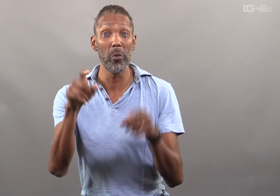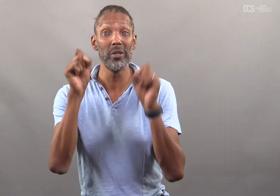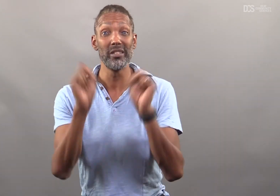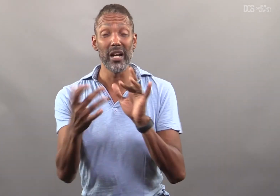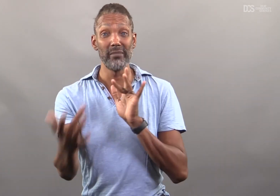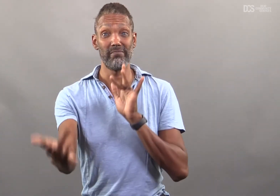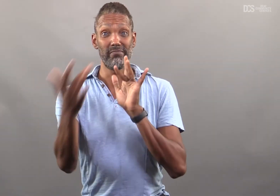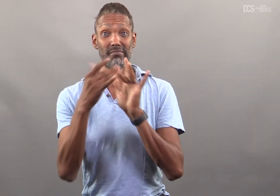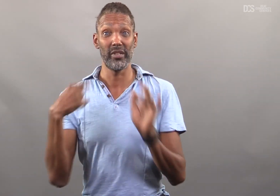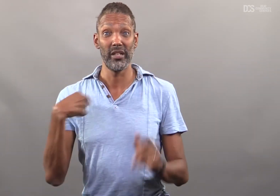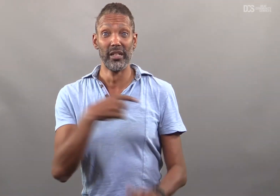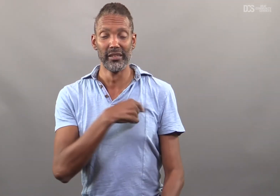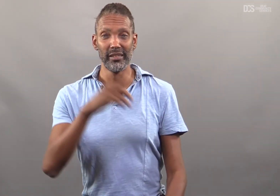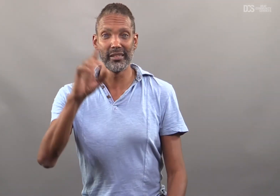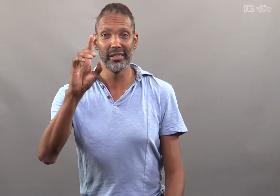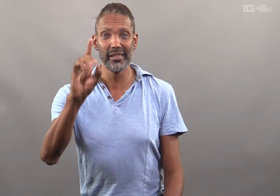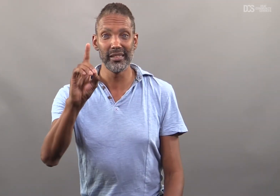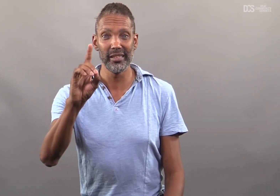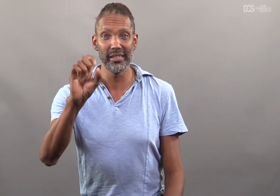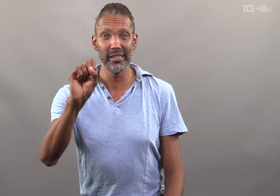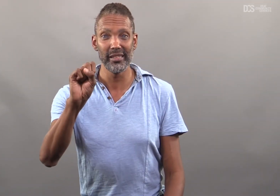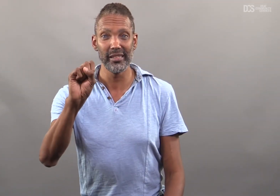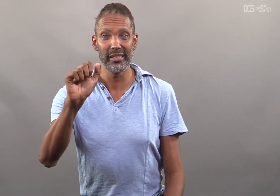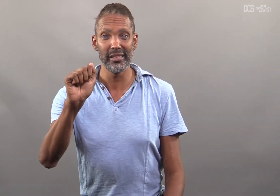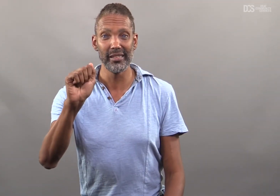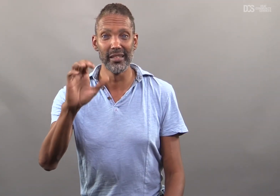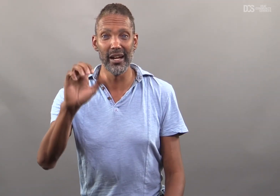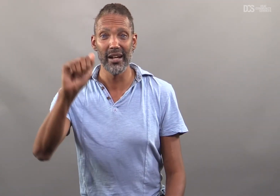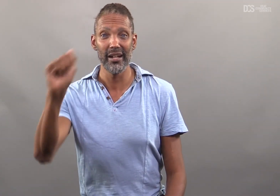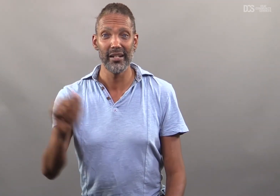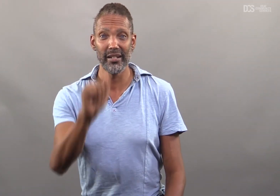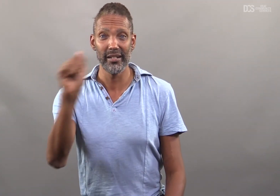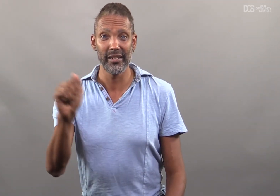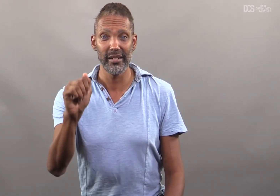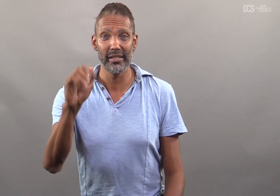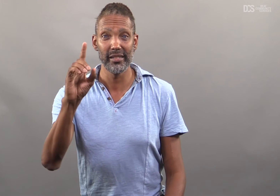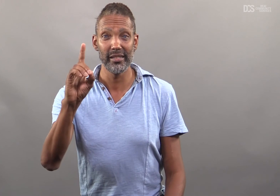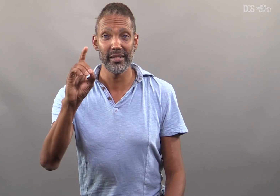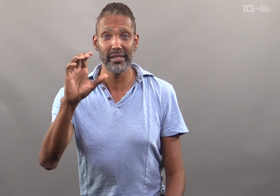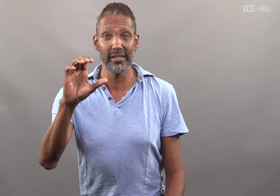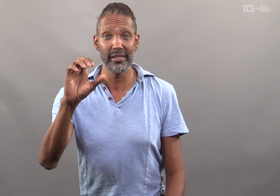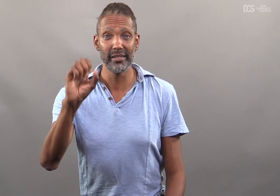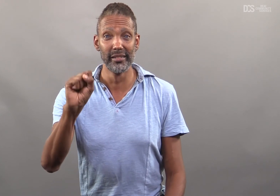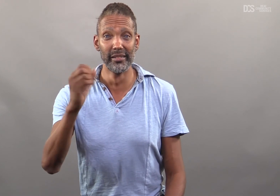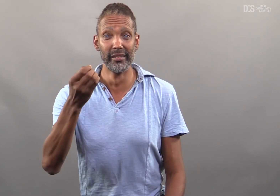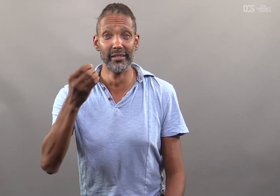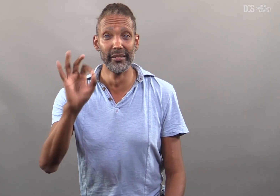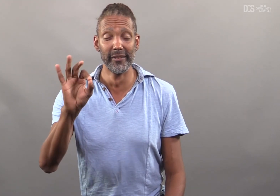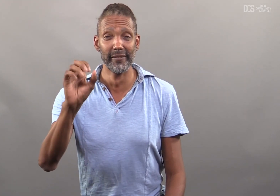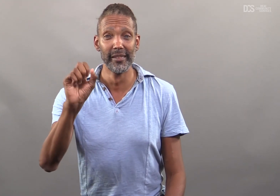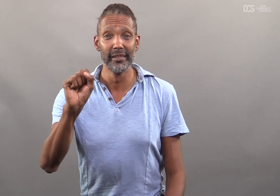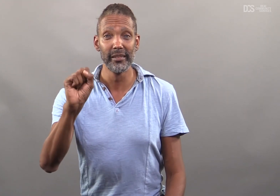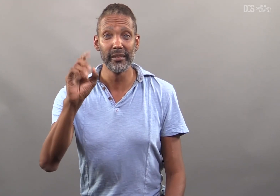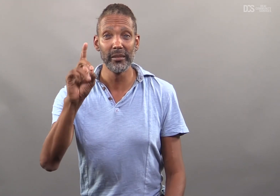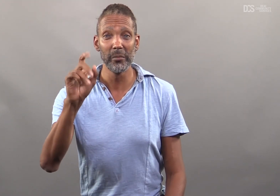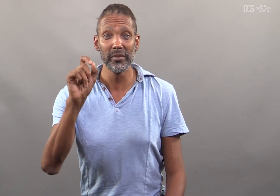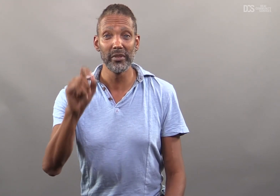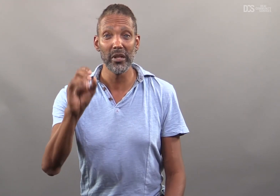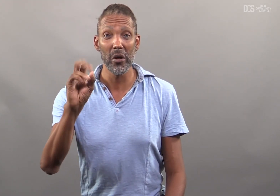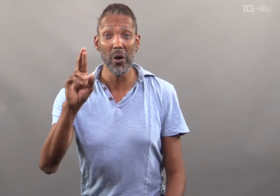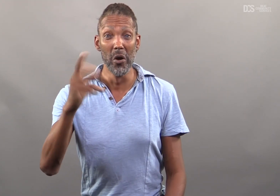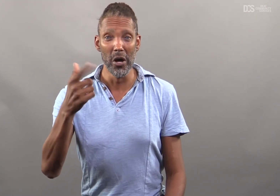Please contact us at dsac@dcsofsd.org,